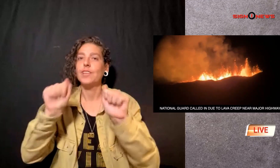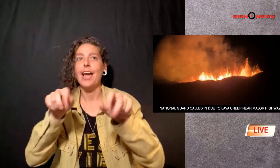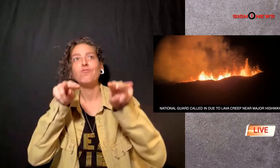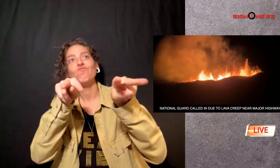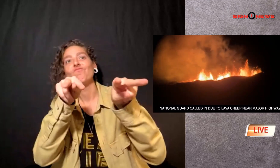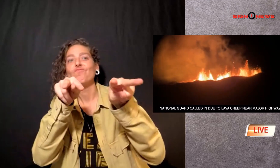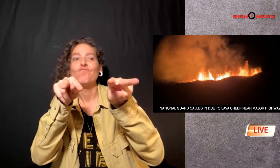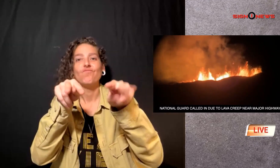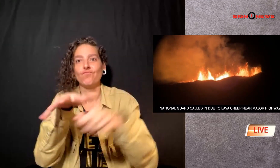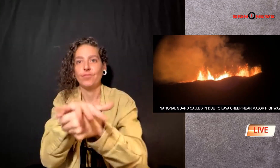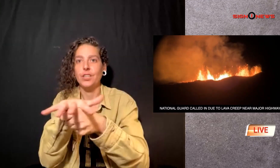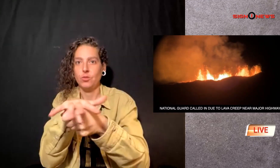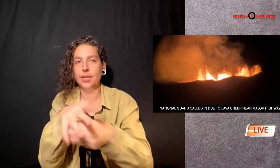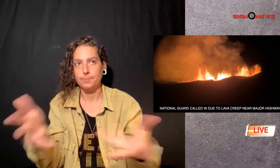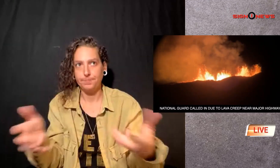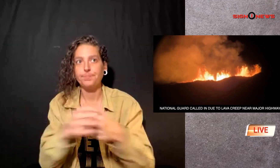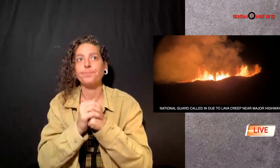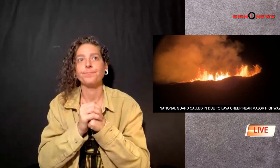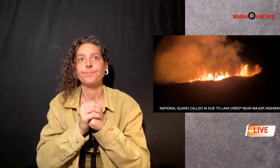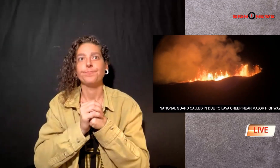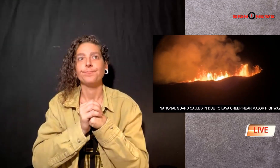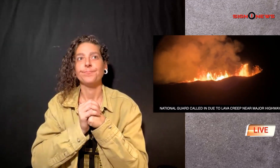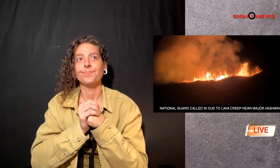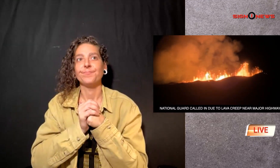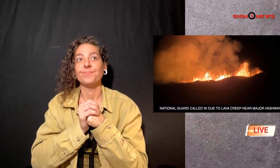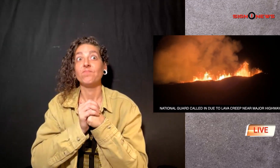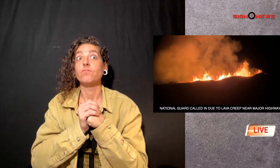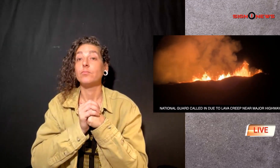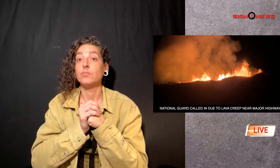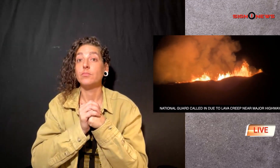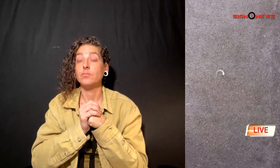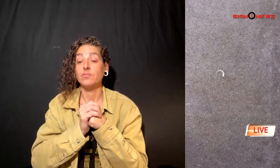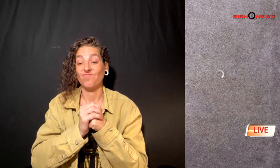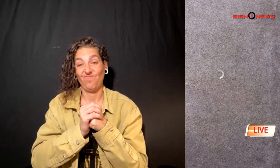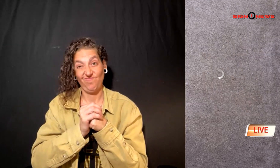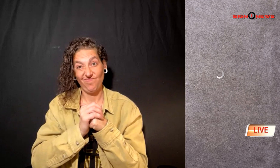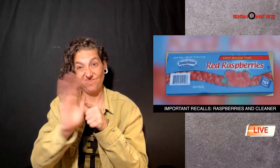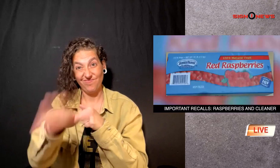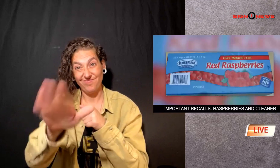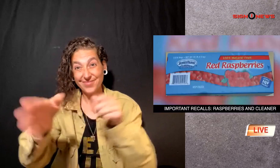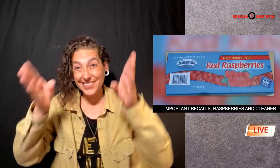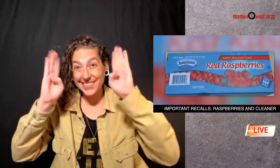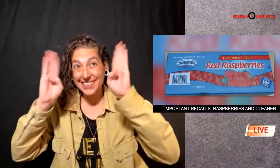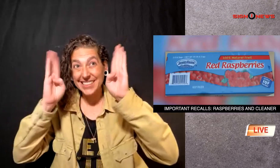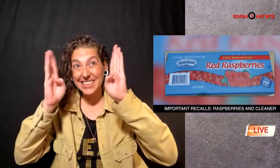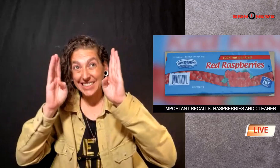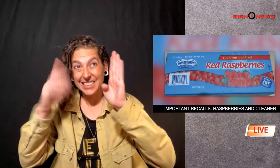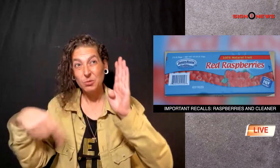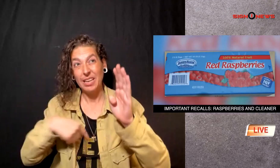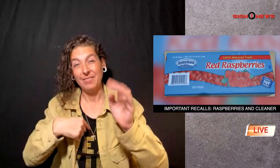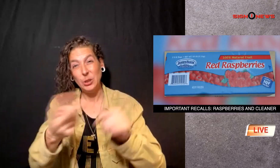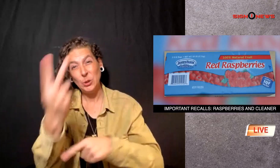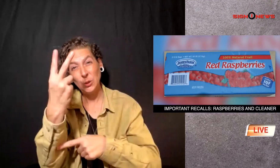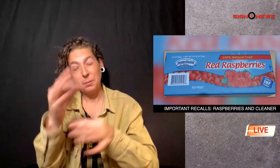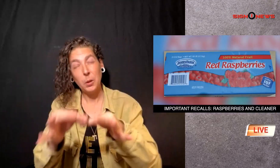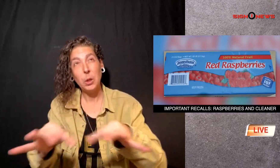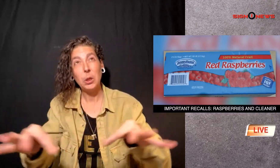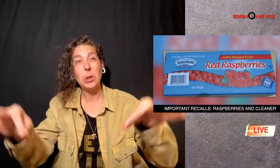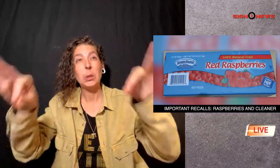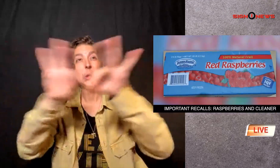areas listen up we have two important recalls to